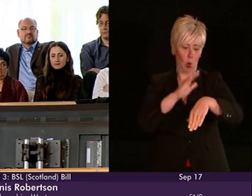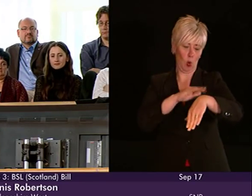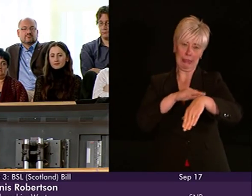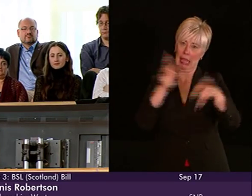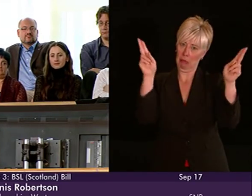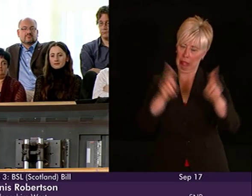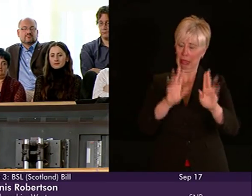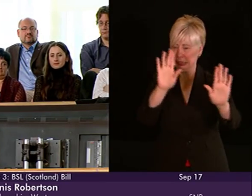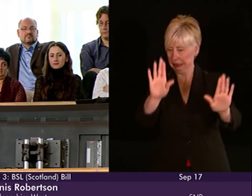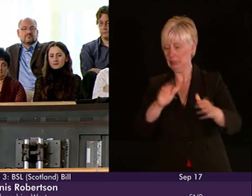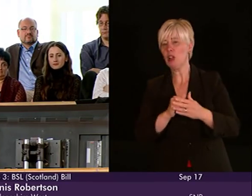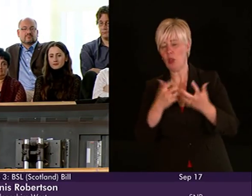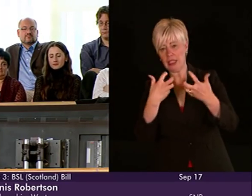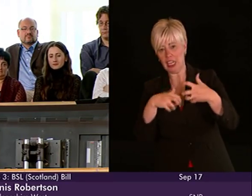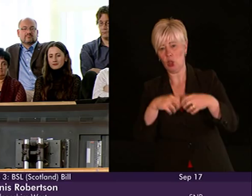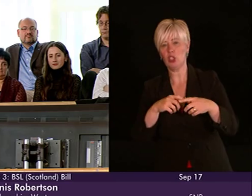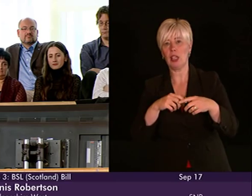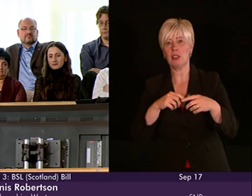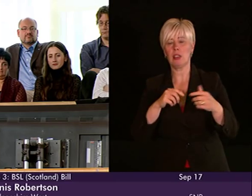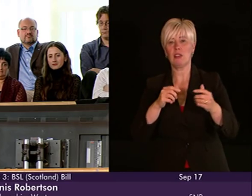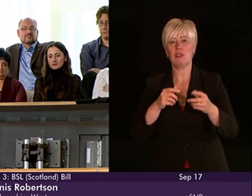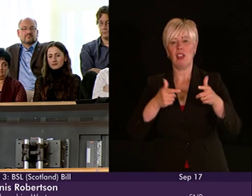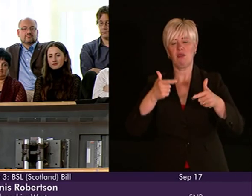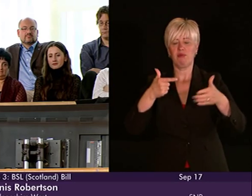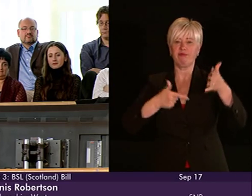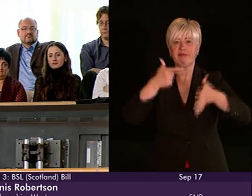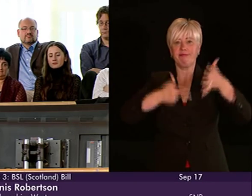one example of the technology. The video